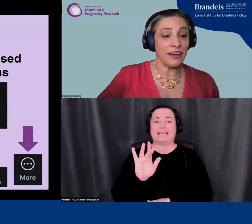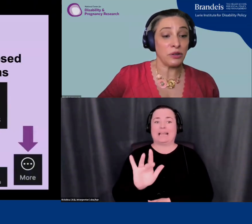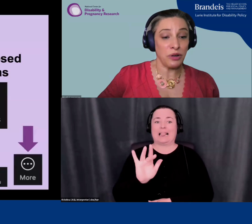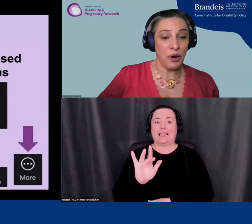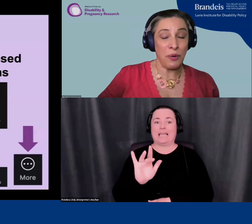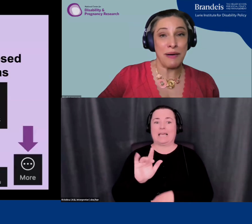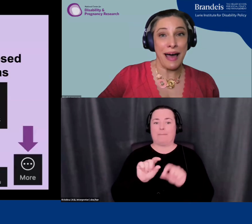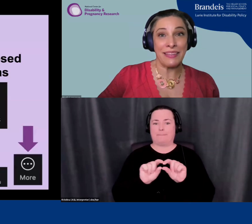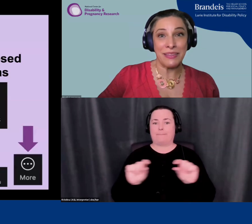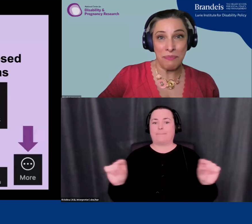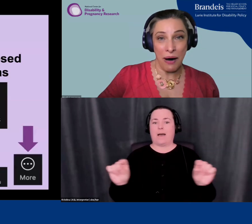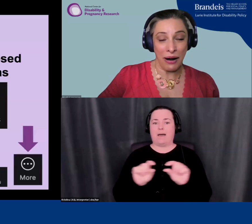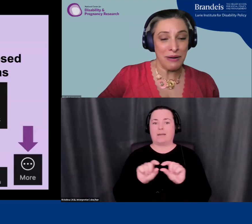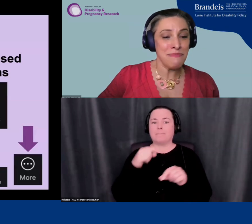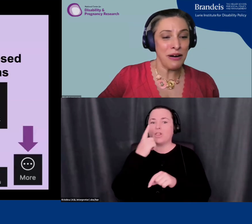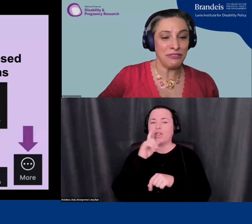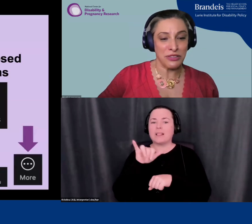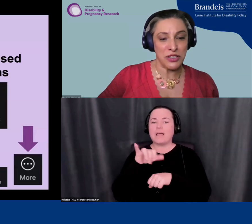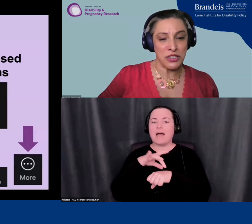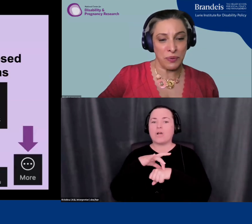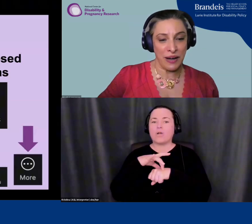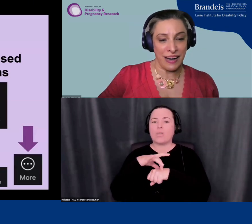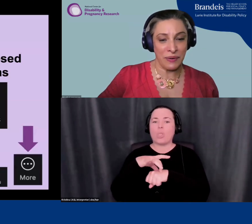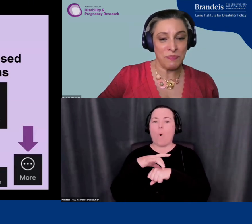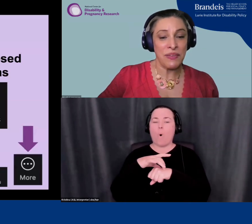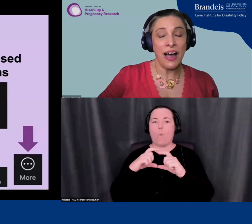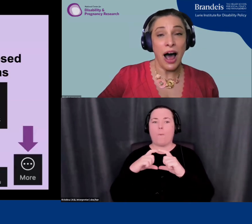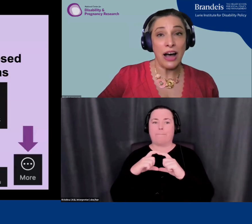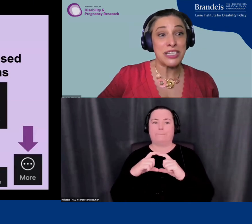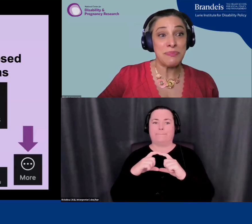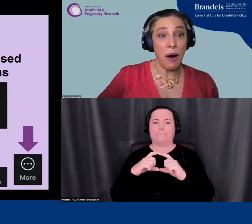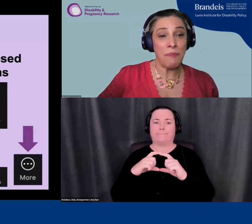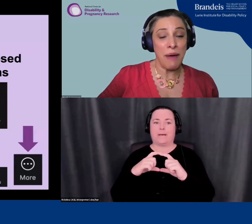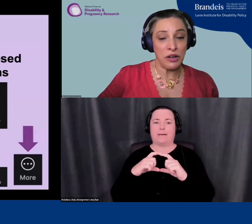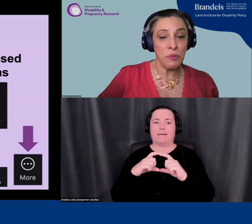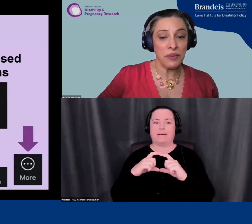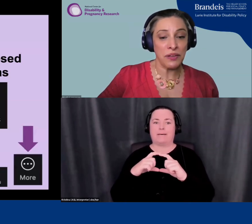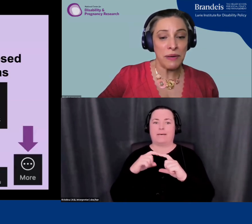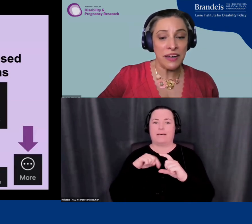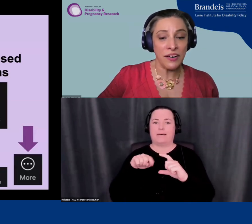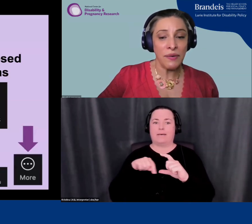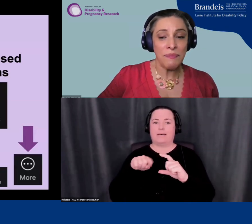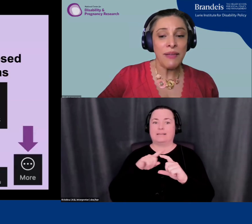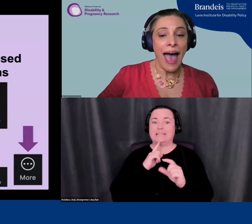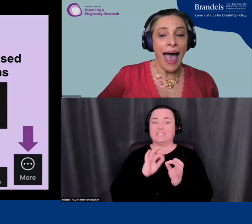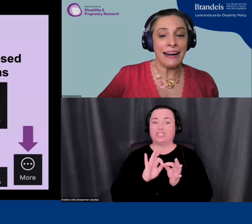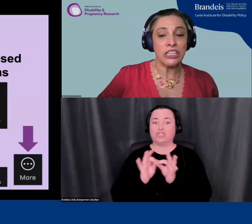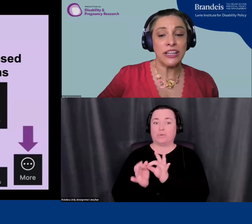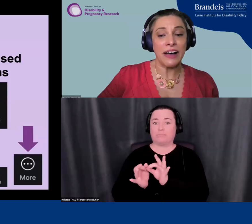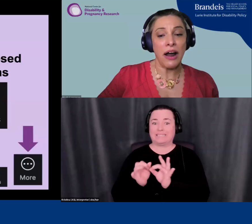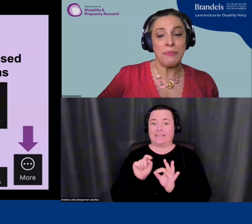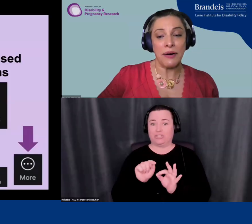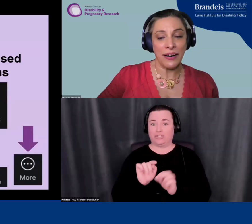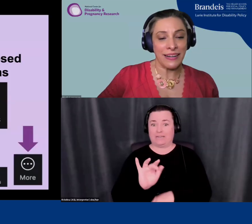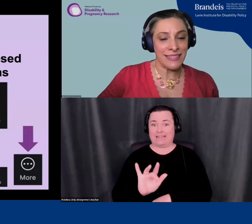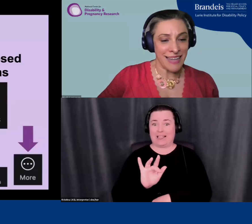like a globe at the bottom of your screen. A small menu will appear and click on American